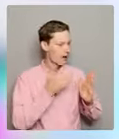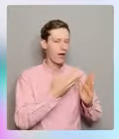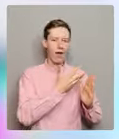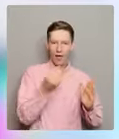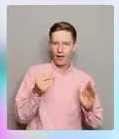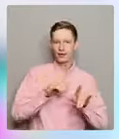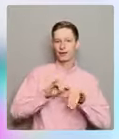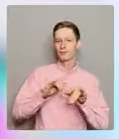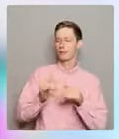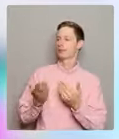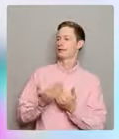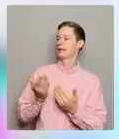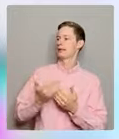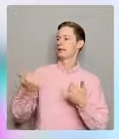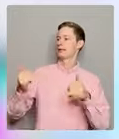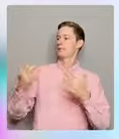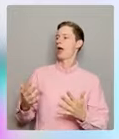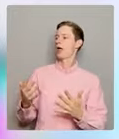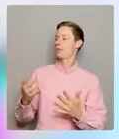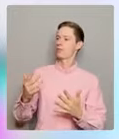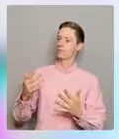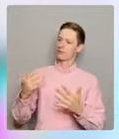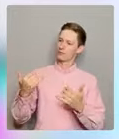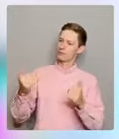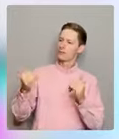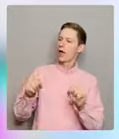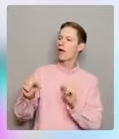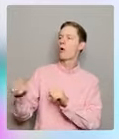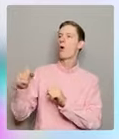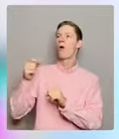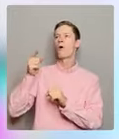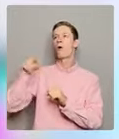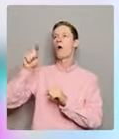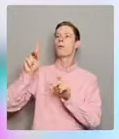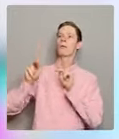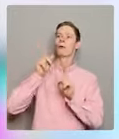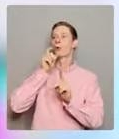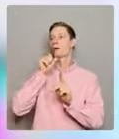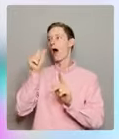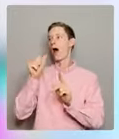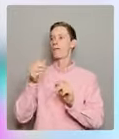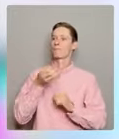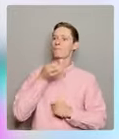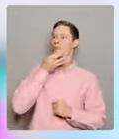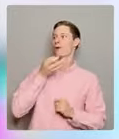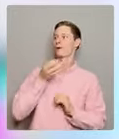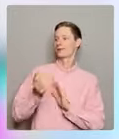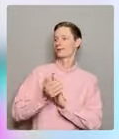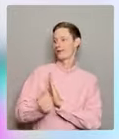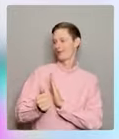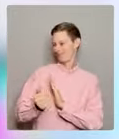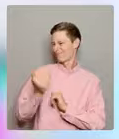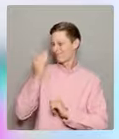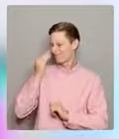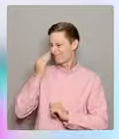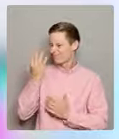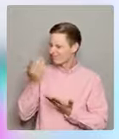but also making things playable for people who maybe don't have the skills as say like a highly trained special agent.